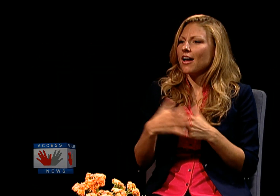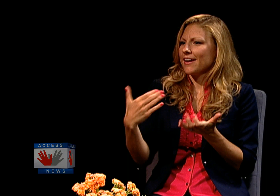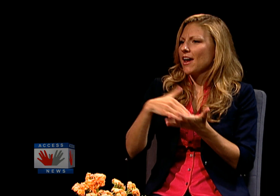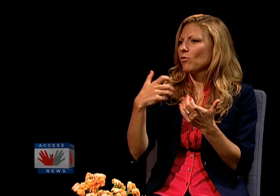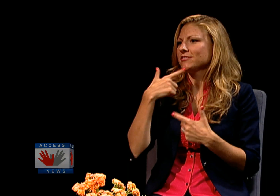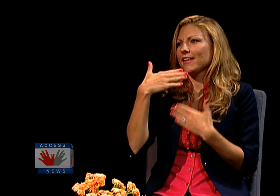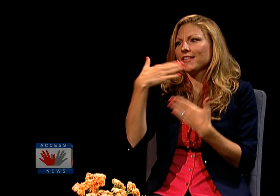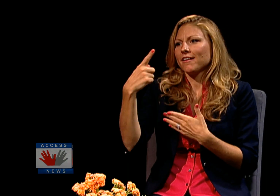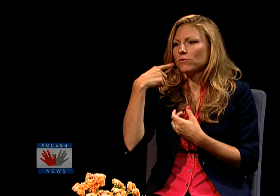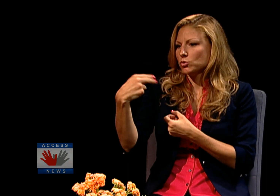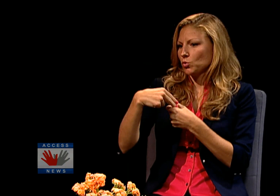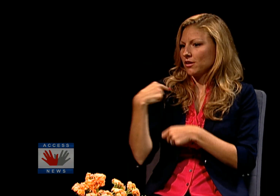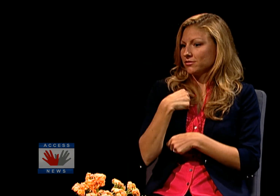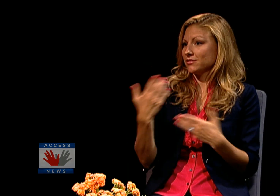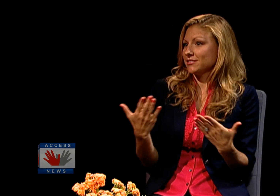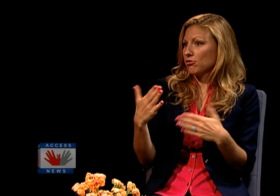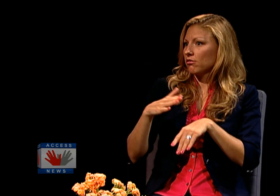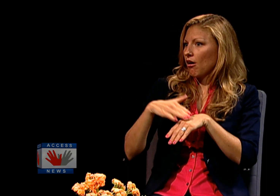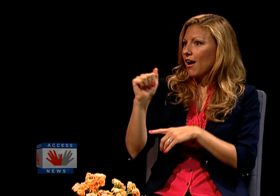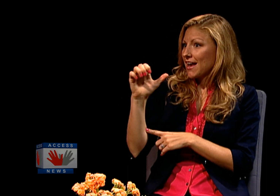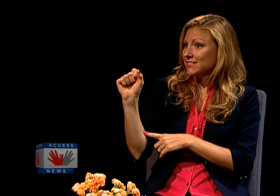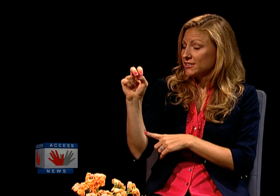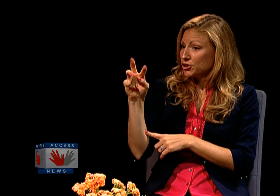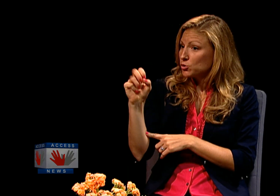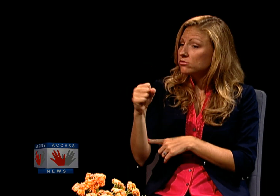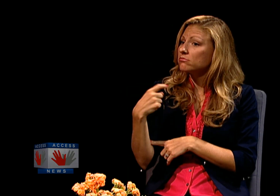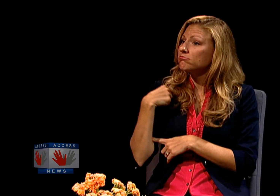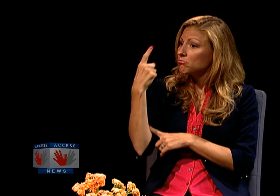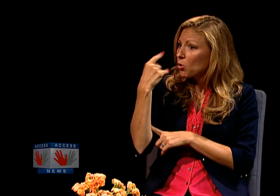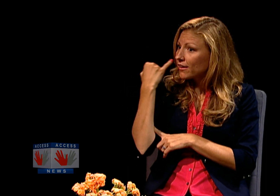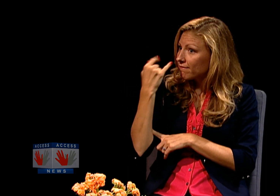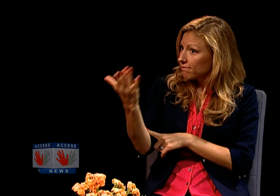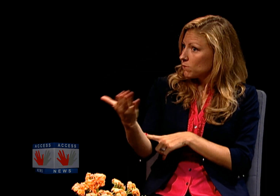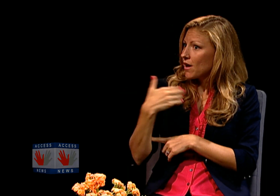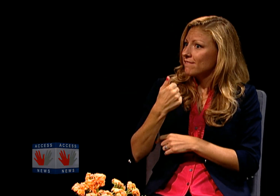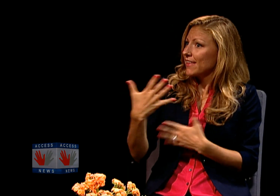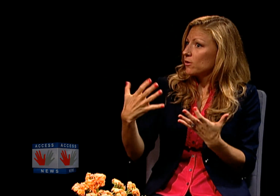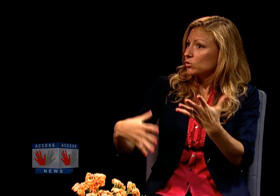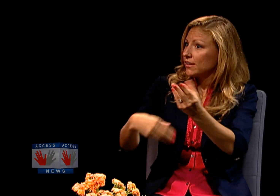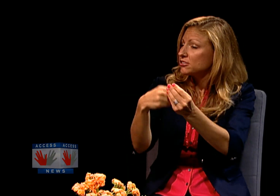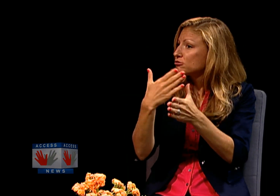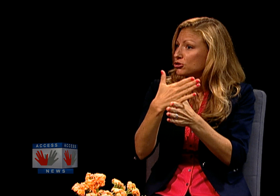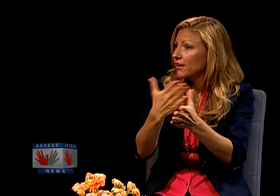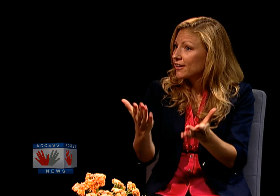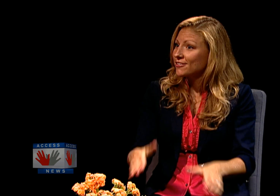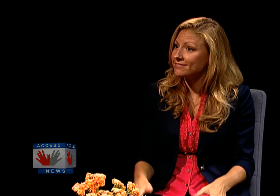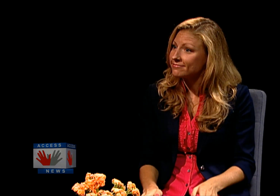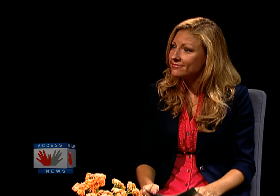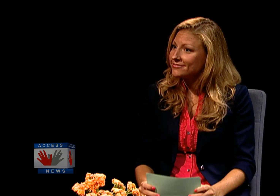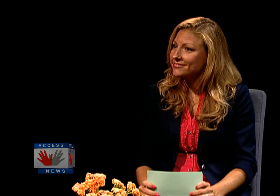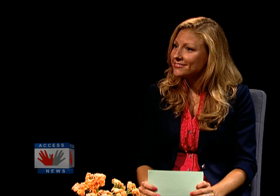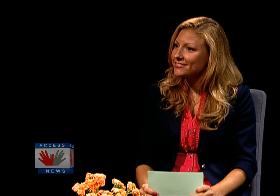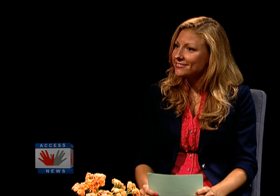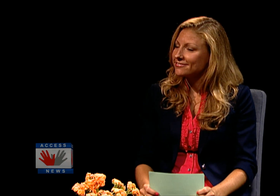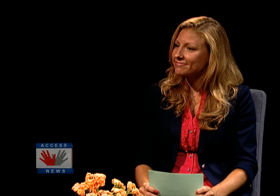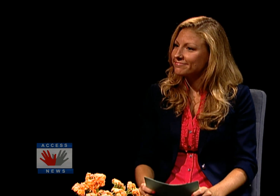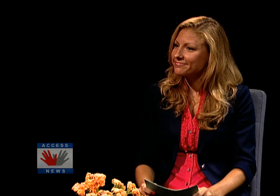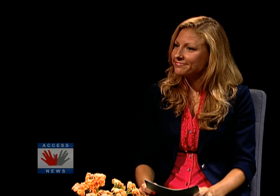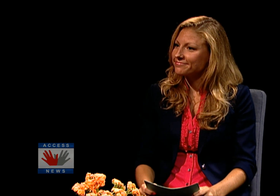THANK YOU AND I AGREE. I REALLY WANT TO SAY THANK YOU AGAIN FOR JOINING US TODAY ON ACCESS NEWS. I'M WONDERING IF YOU HAVE ANYTHING THAT YOU'D LIKE TO SHARE ADDITIONALLY?